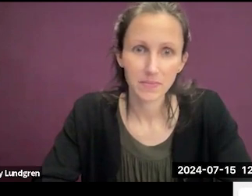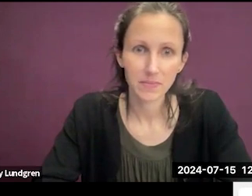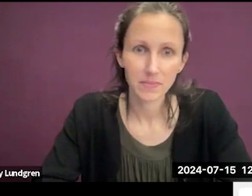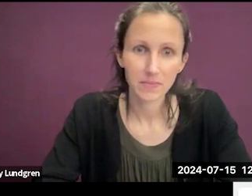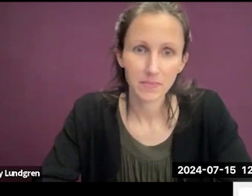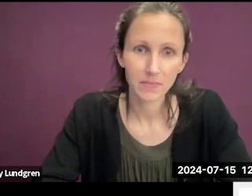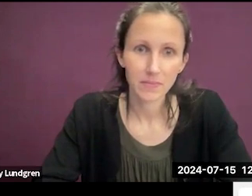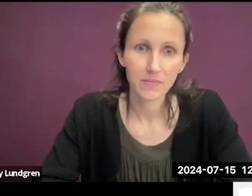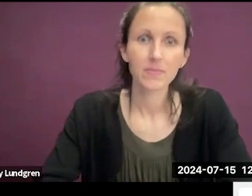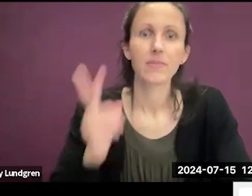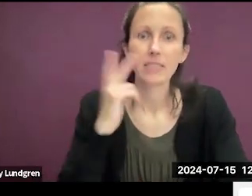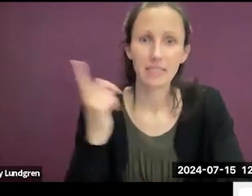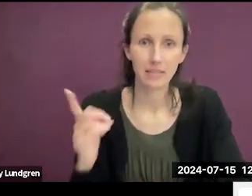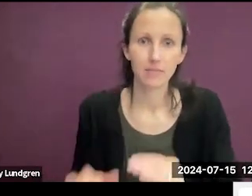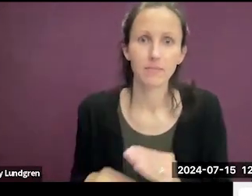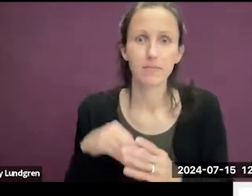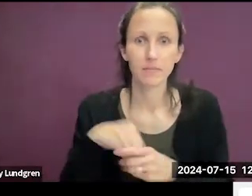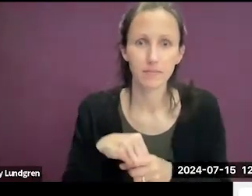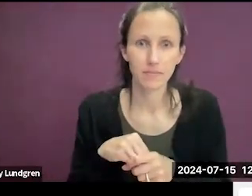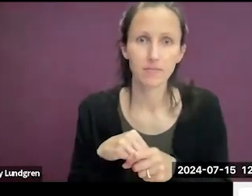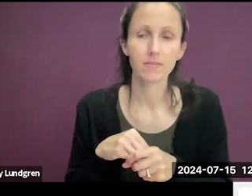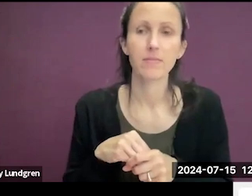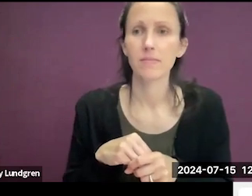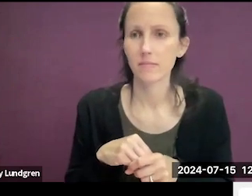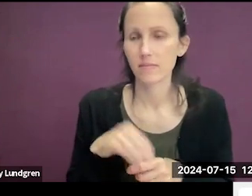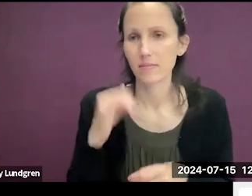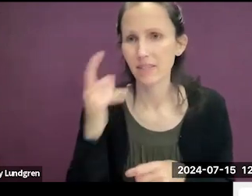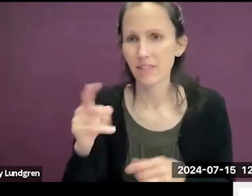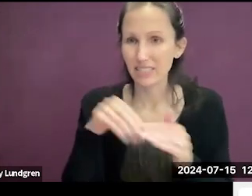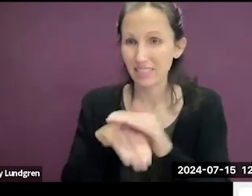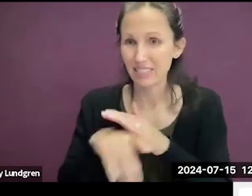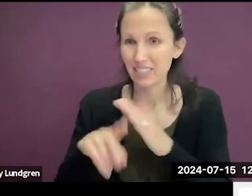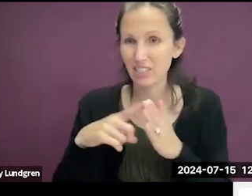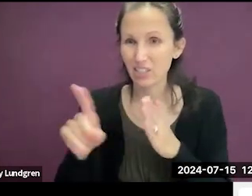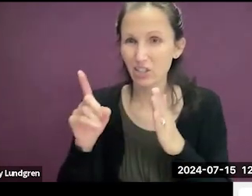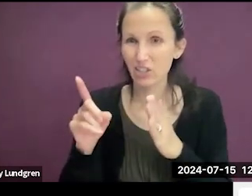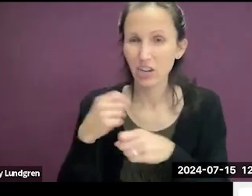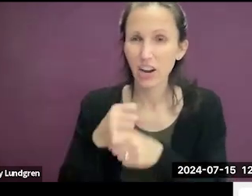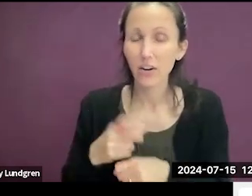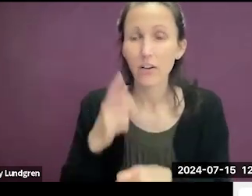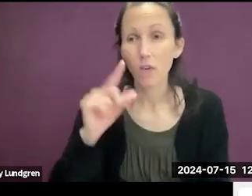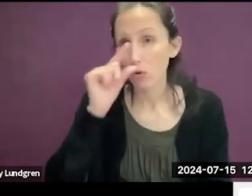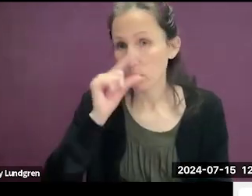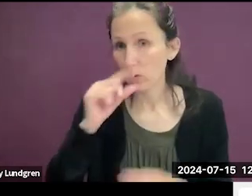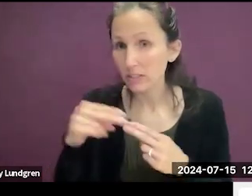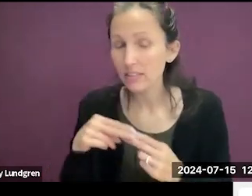I see someone put in the chat if there's an accessibility checker for Google Slides. I don't believe that there is.